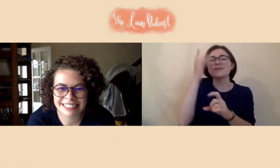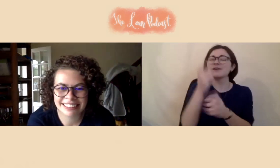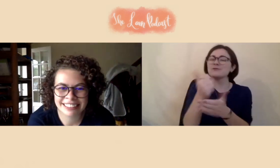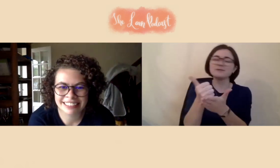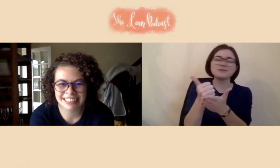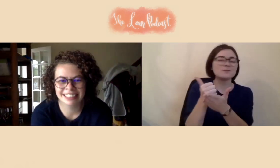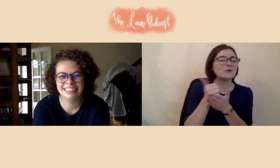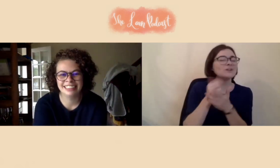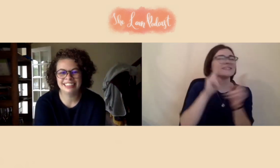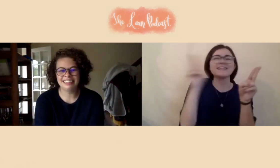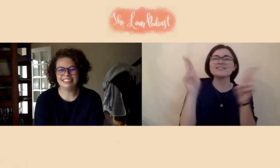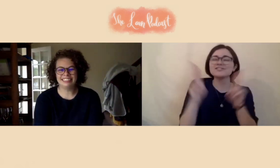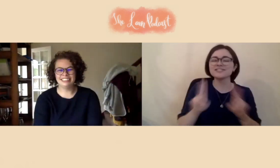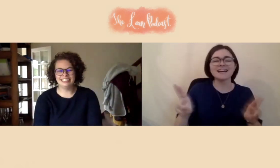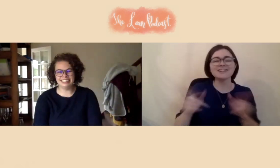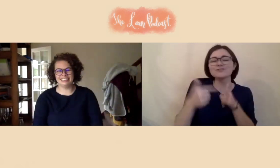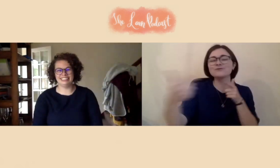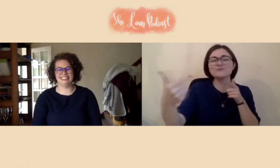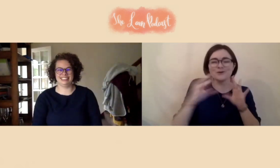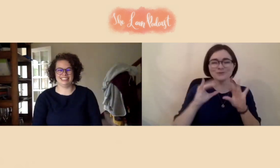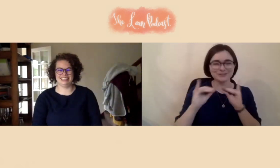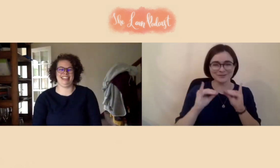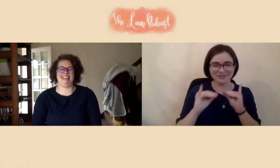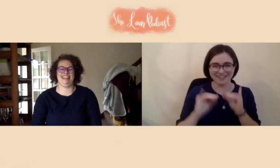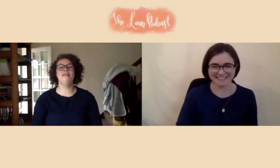International remote interpreting. They're finally being put to use.